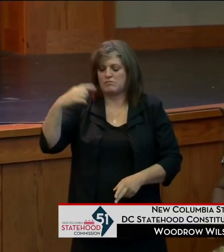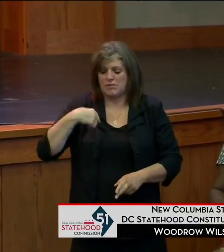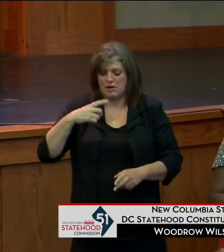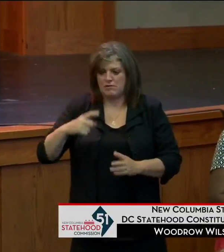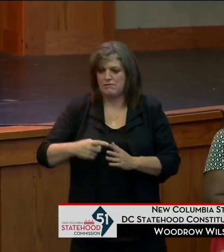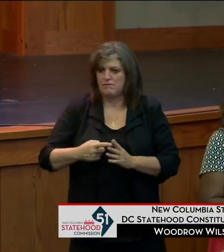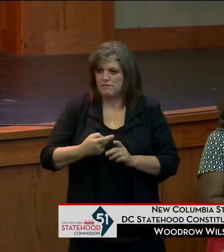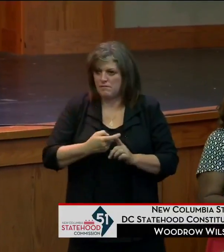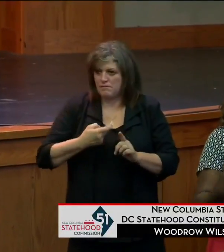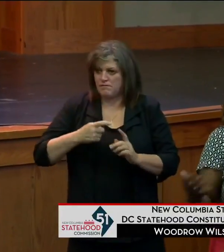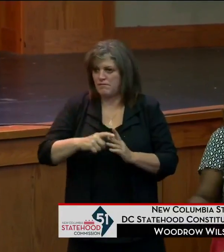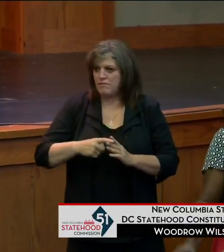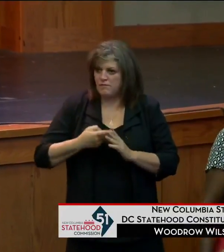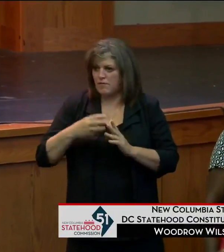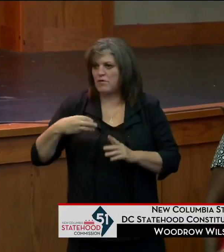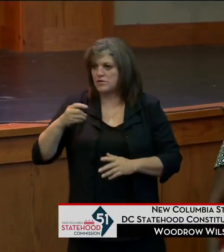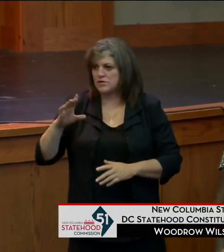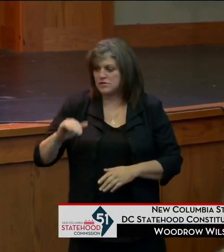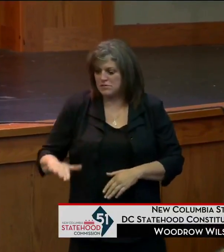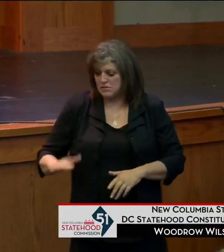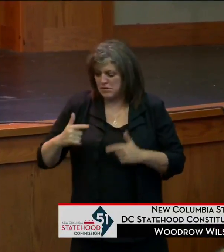I LIVE IN WARD 8.